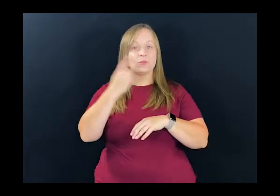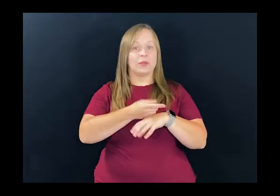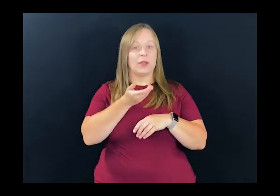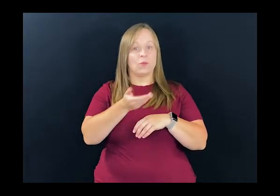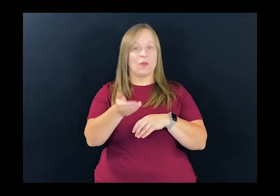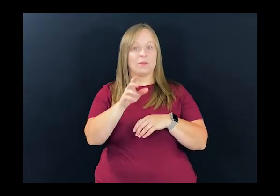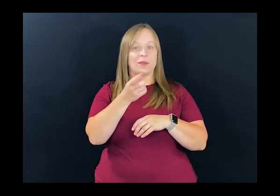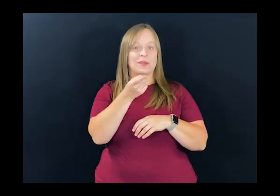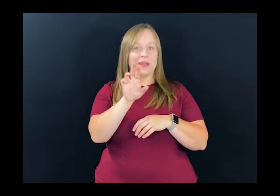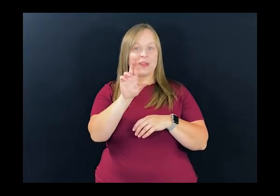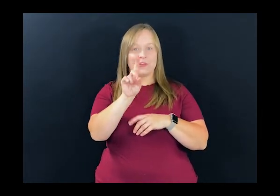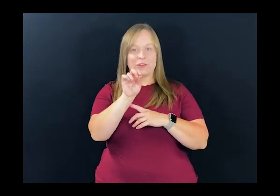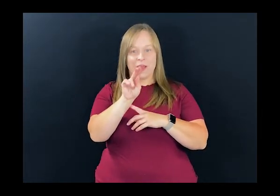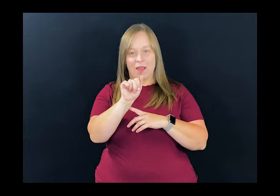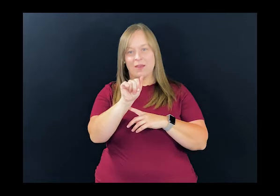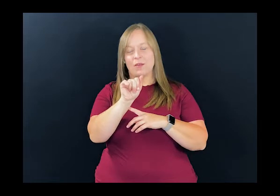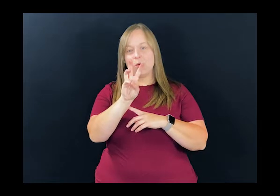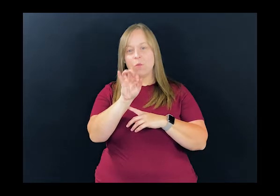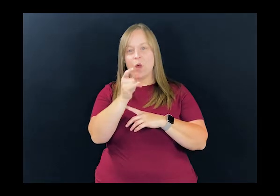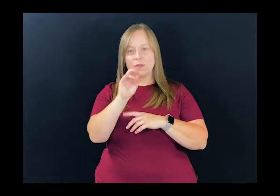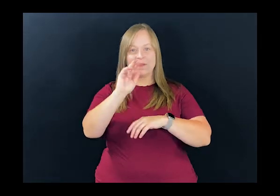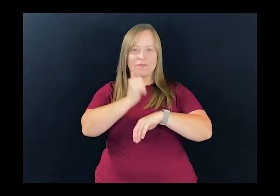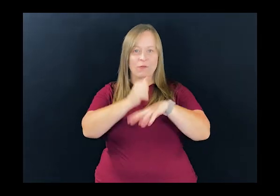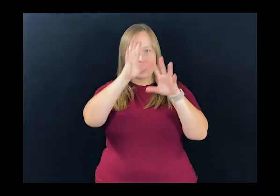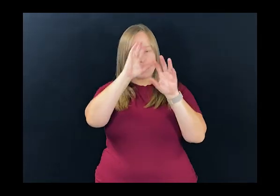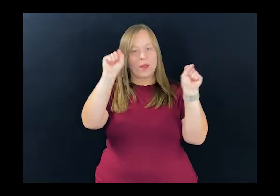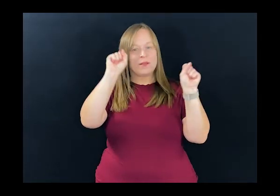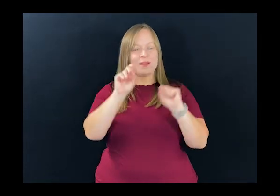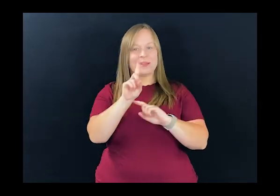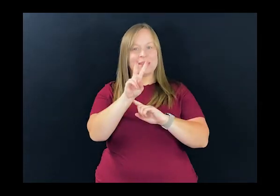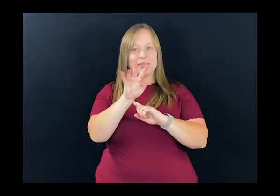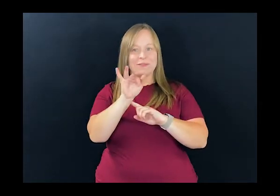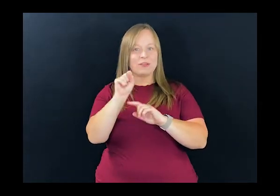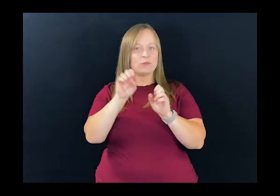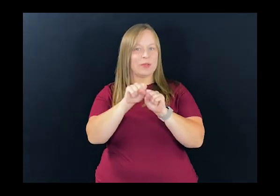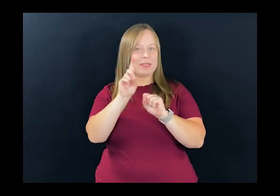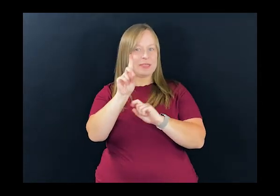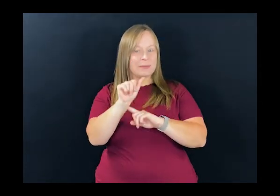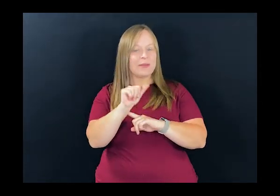Today we welcome Dr. Donna Walton, the Founder and President of Divas with Disabilities,